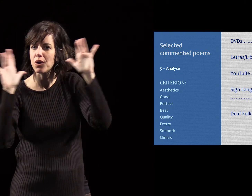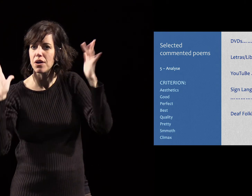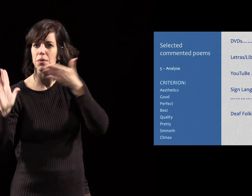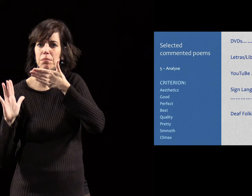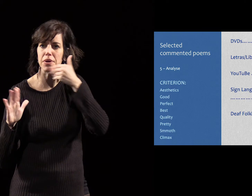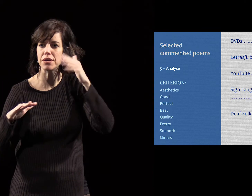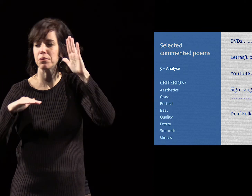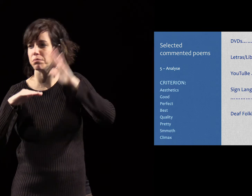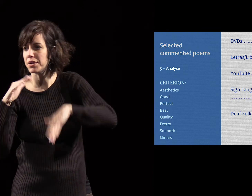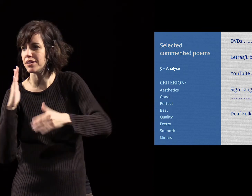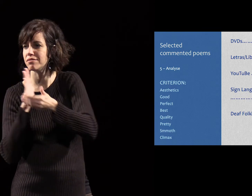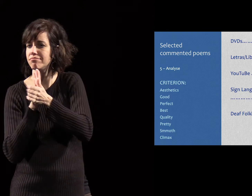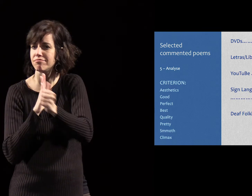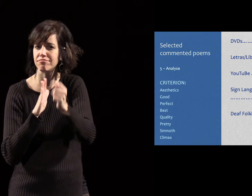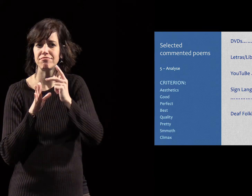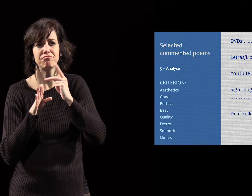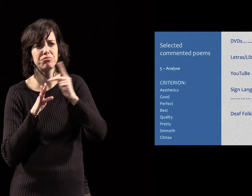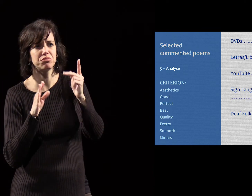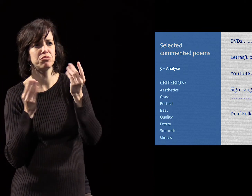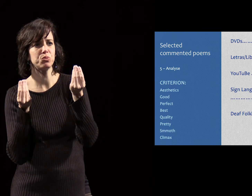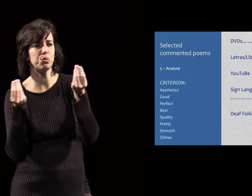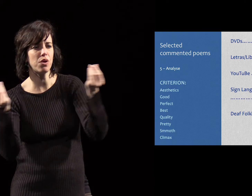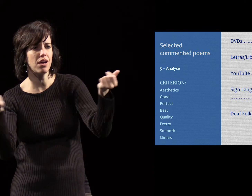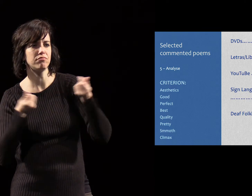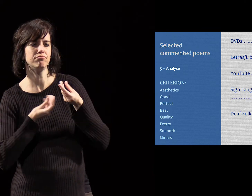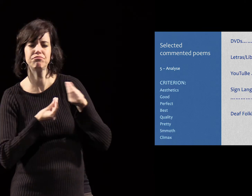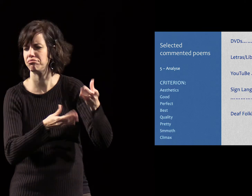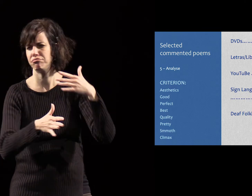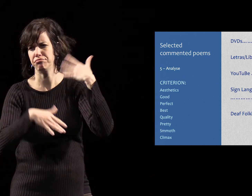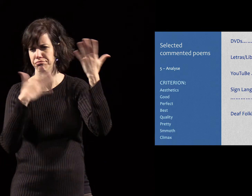And then on the left here, you can see the criteria for my selections,